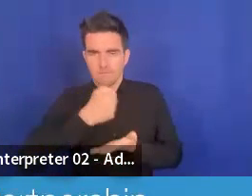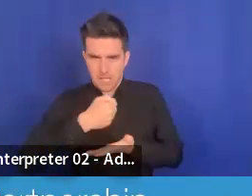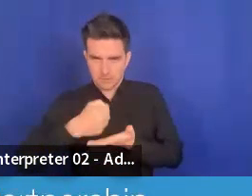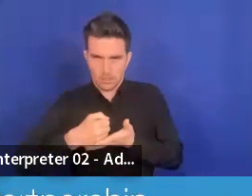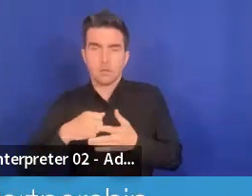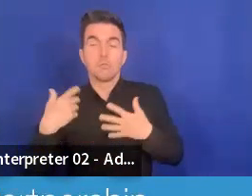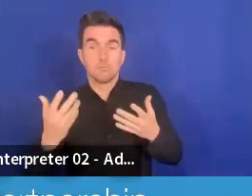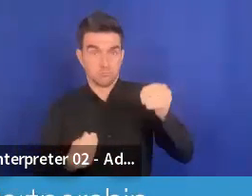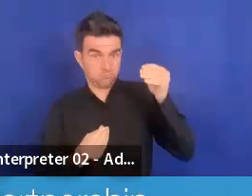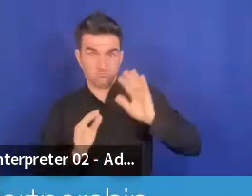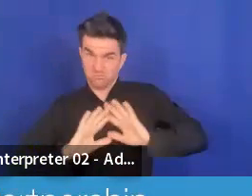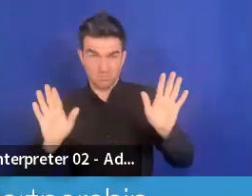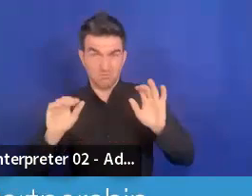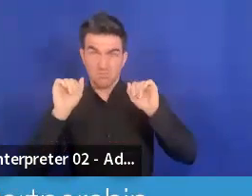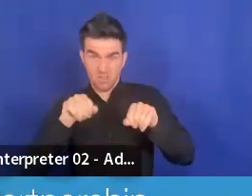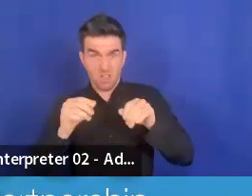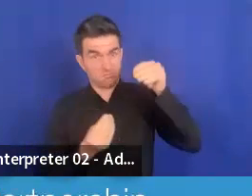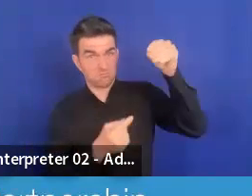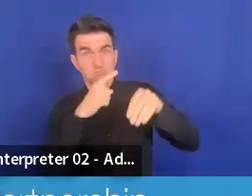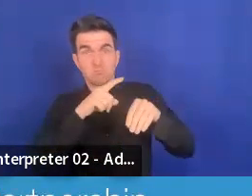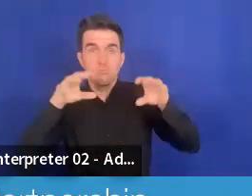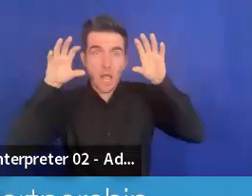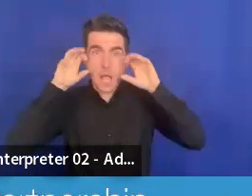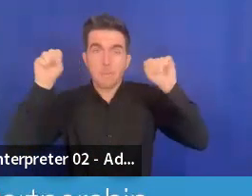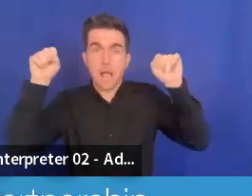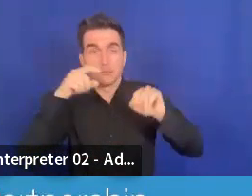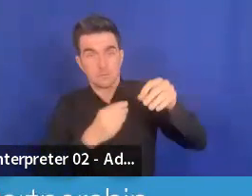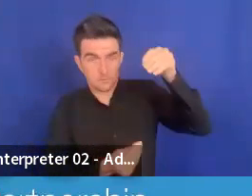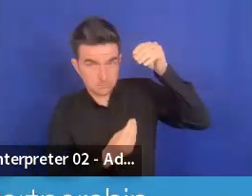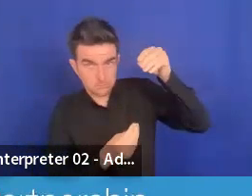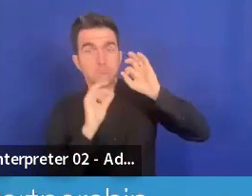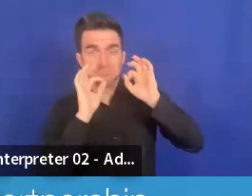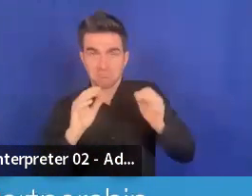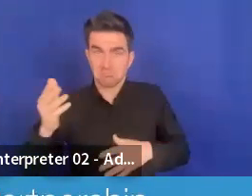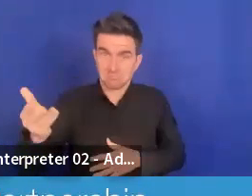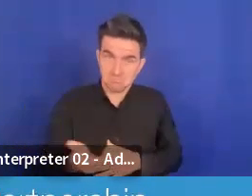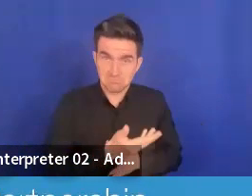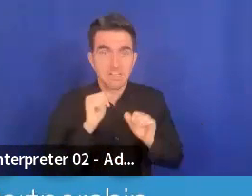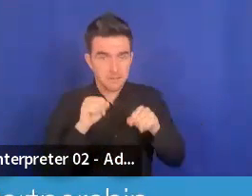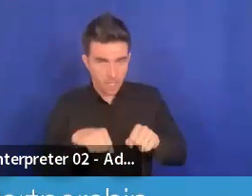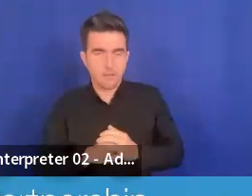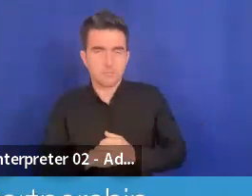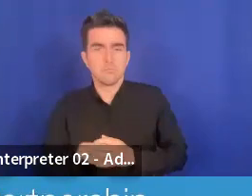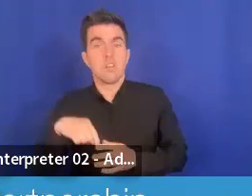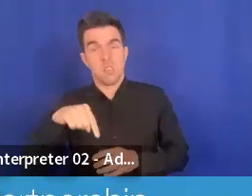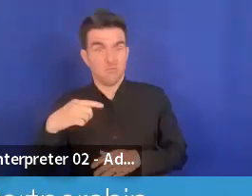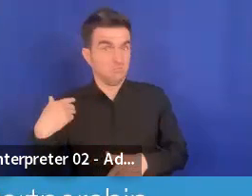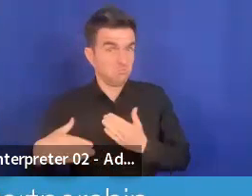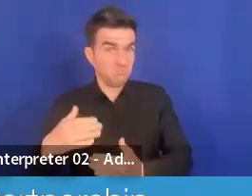Waiswa, maybe I can answer questions about who usually participates in these things. I see a few chats.